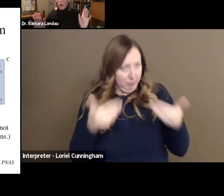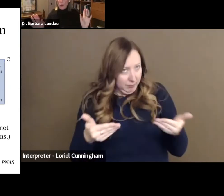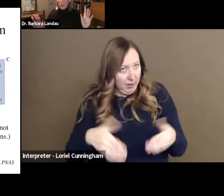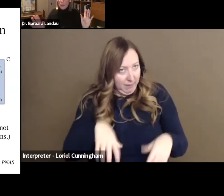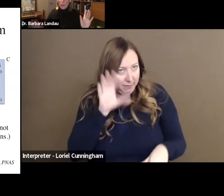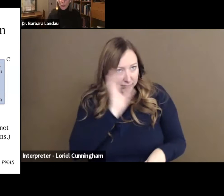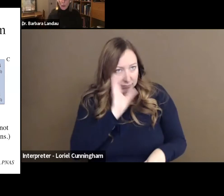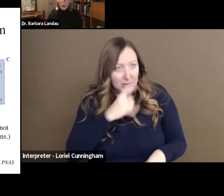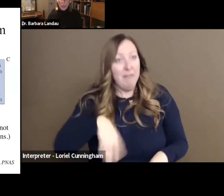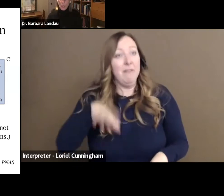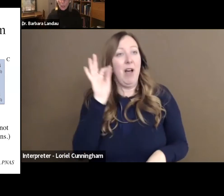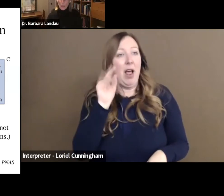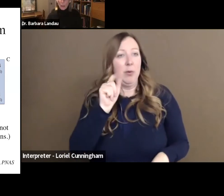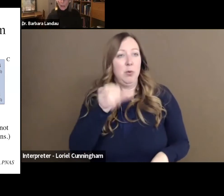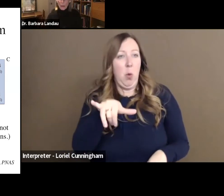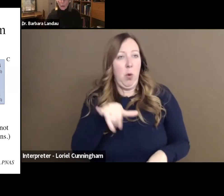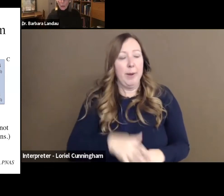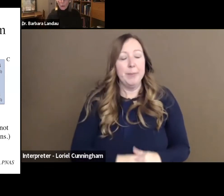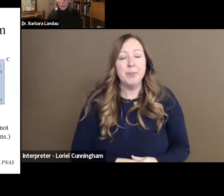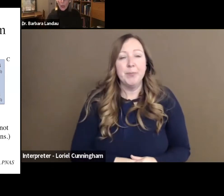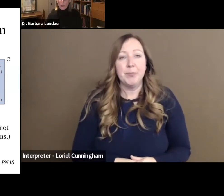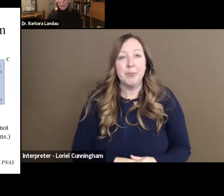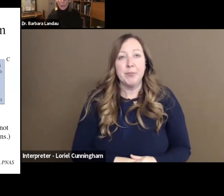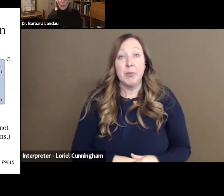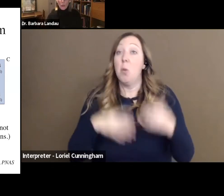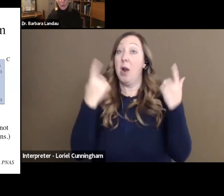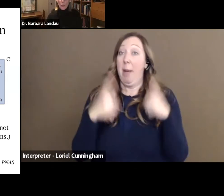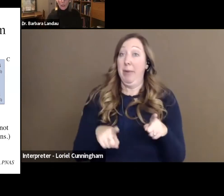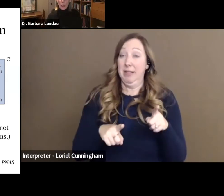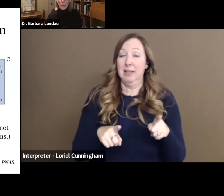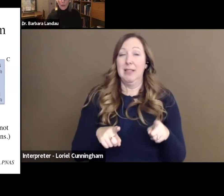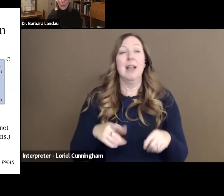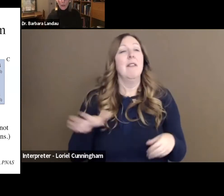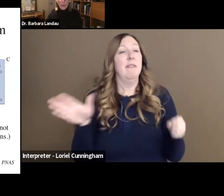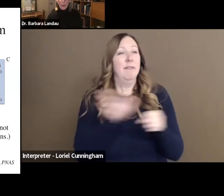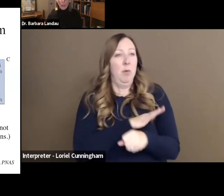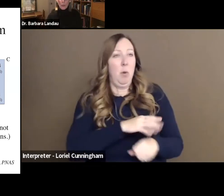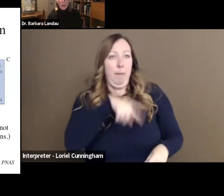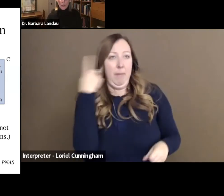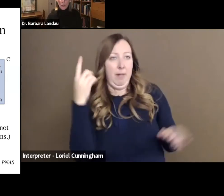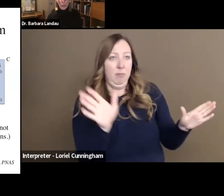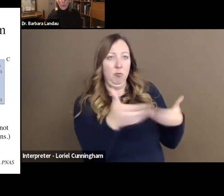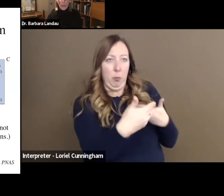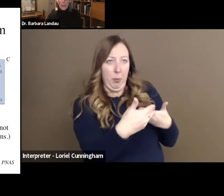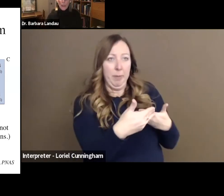all-black room where there are no landmarks at all typical adults use